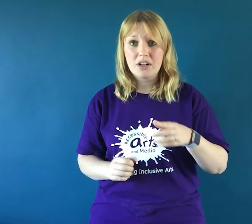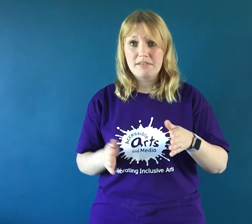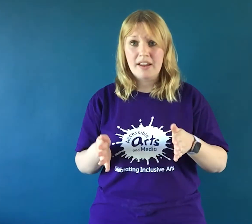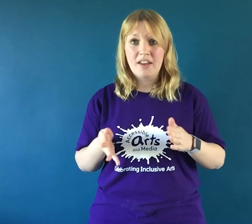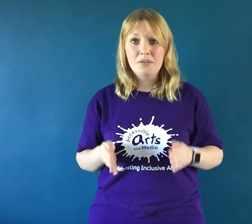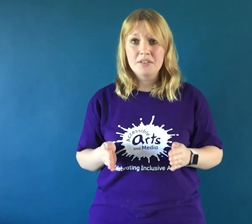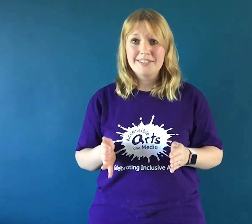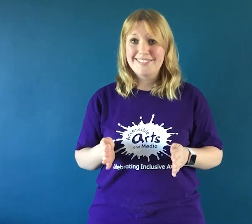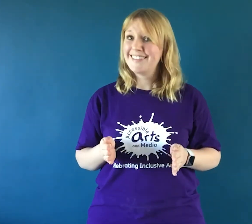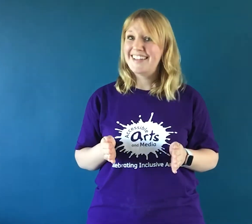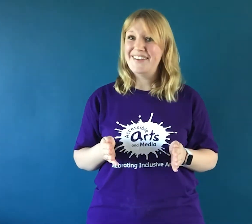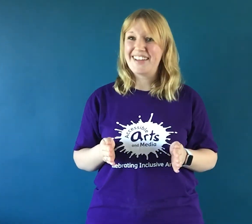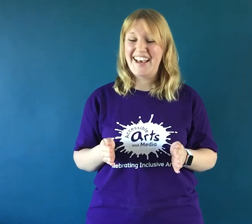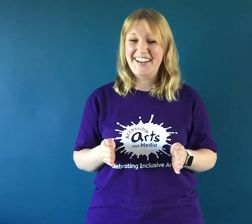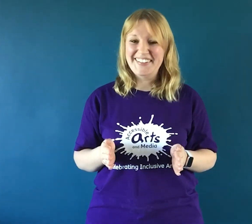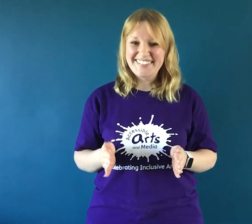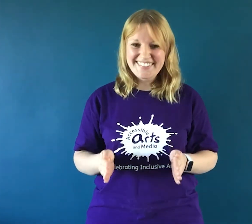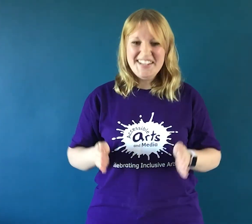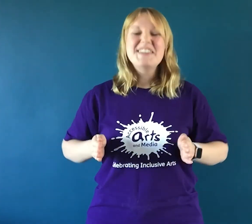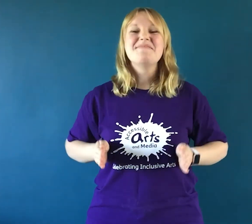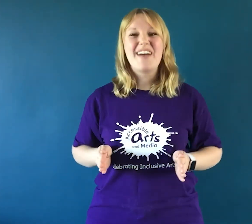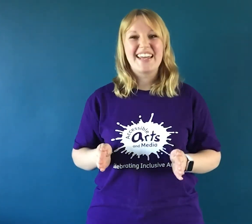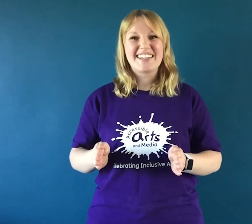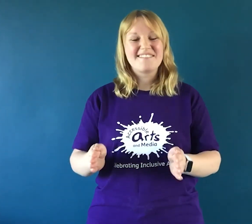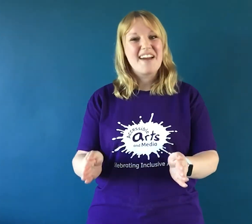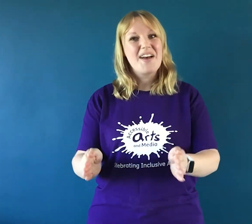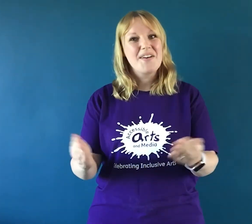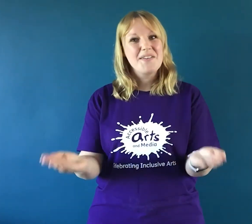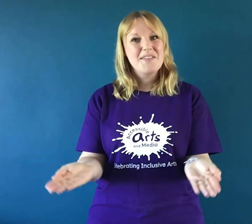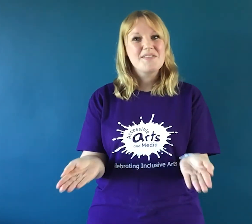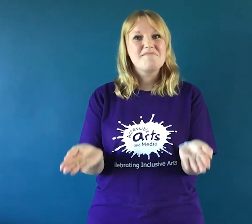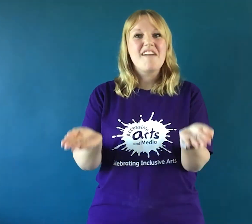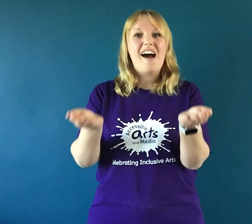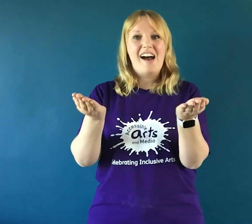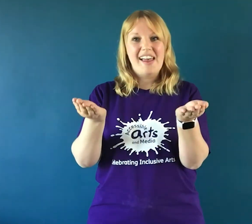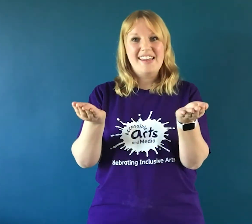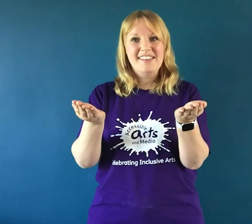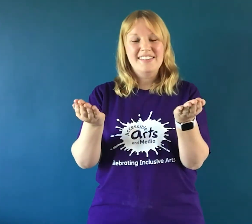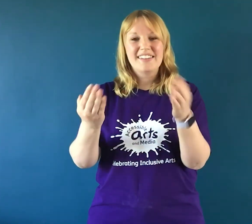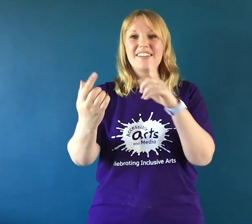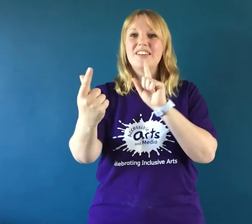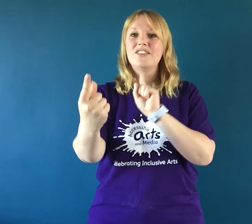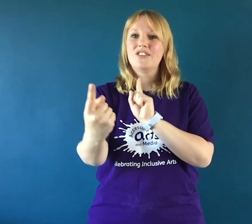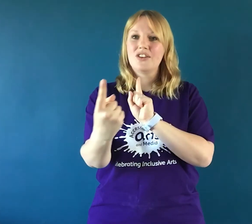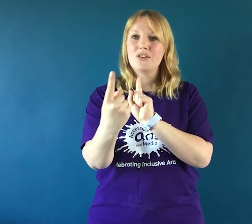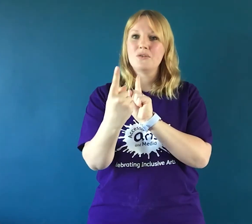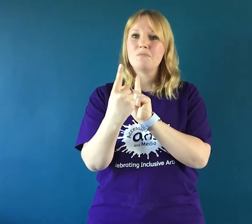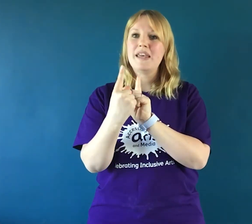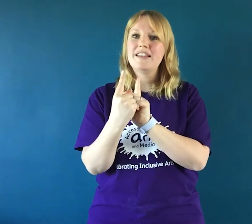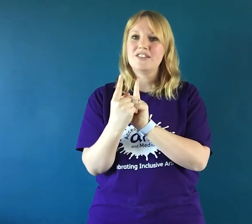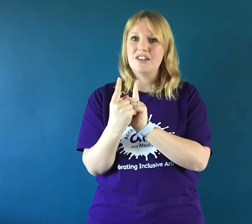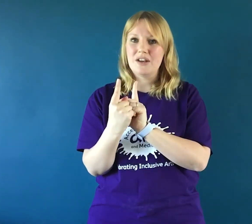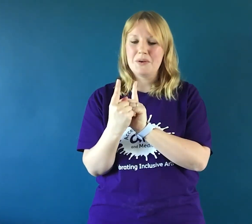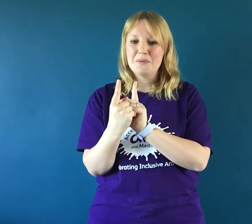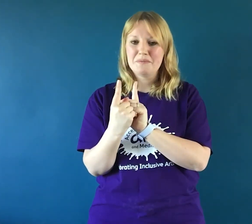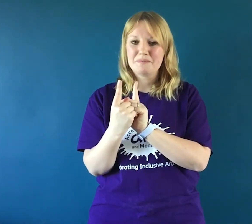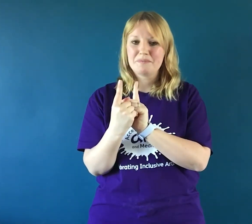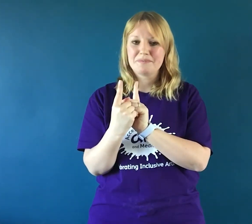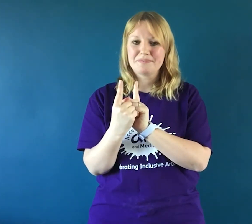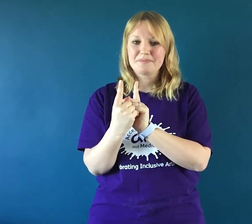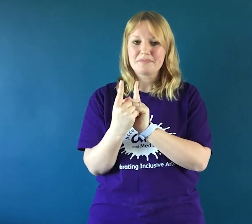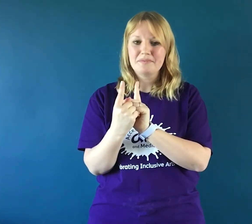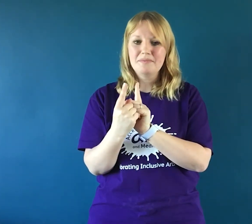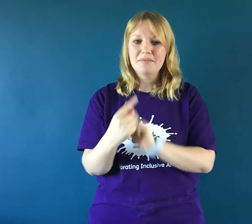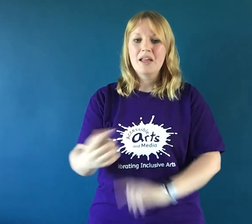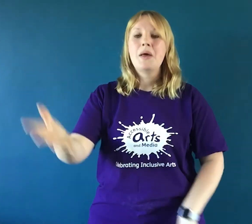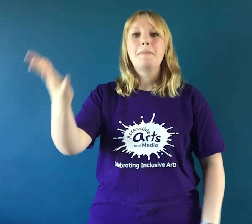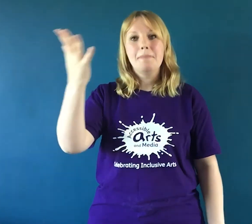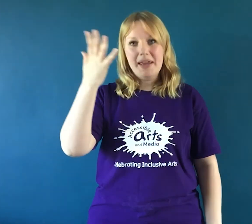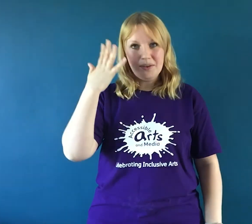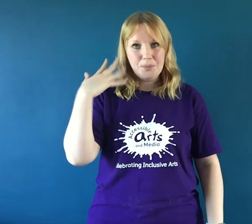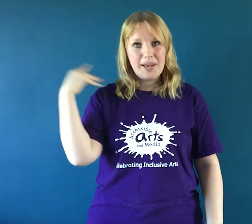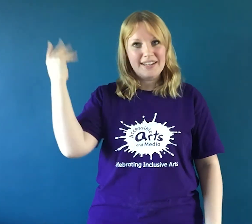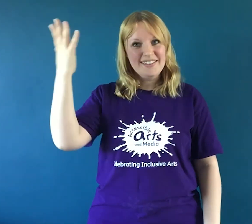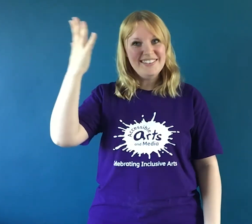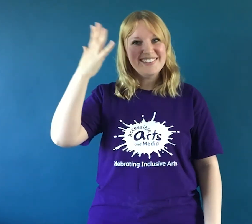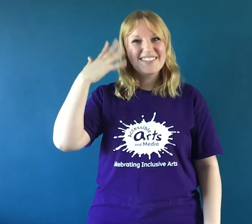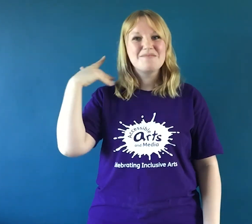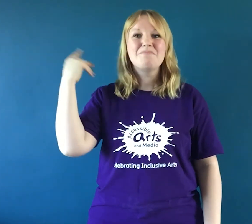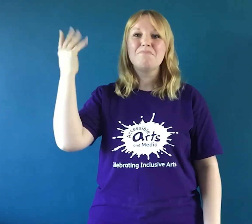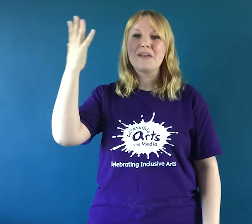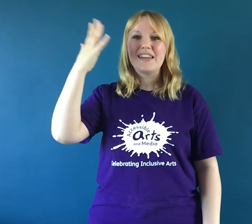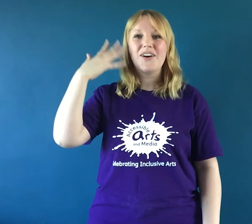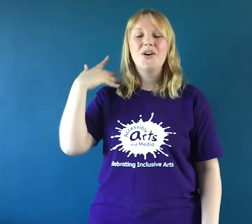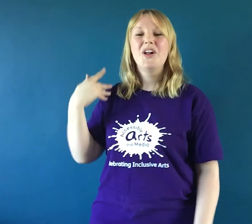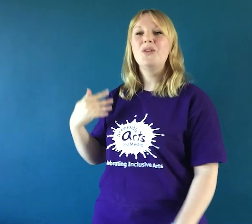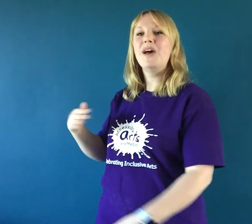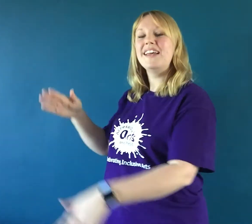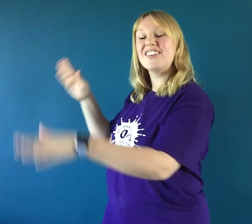you got it right though. Here we go. May the road rise to meet you. May the wind be always